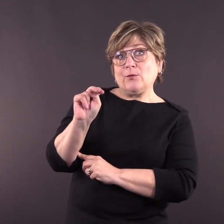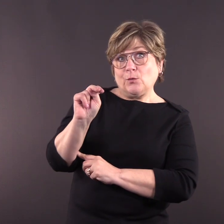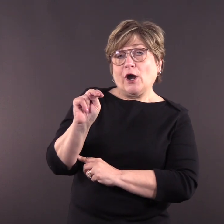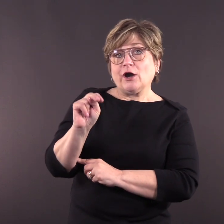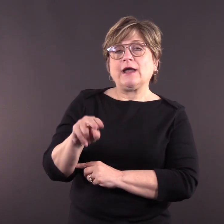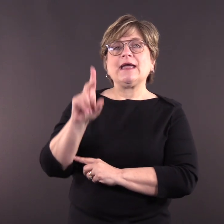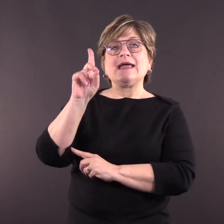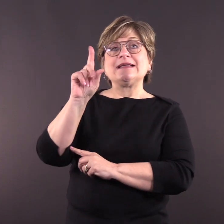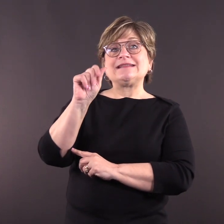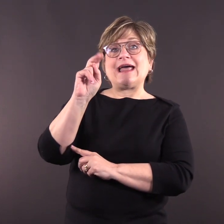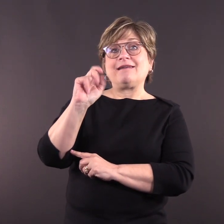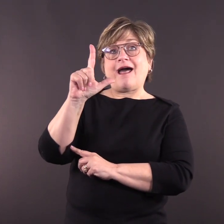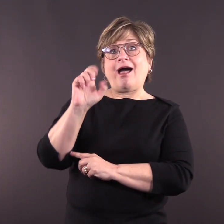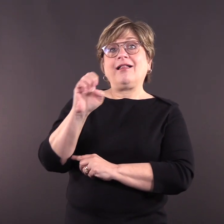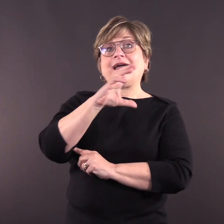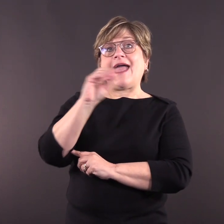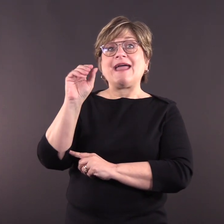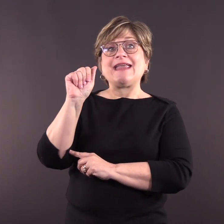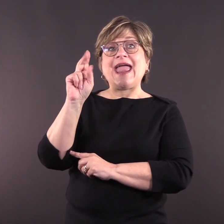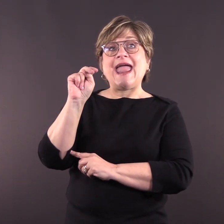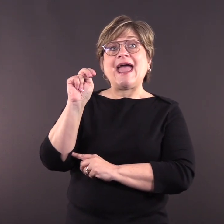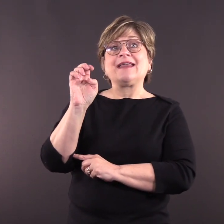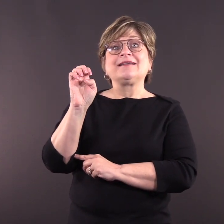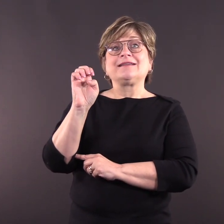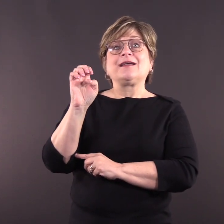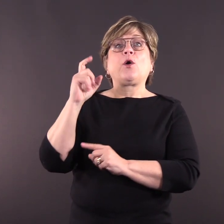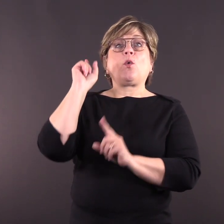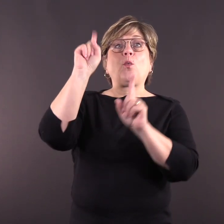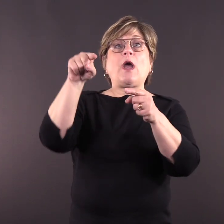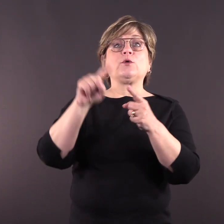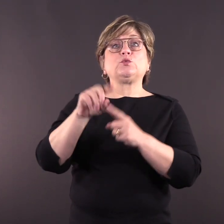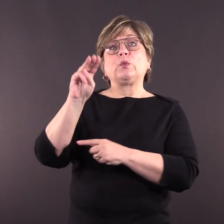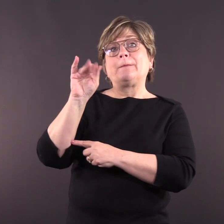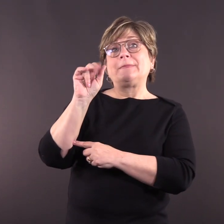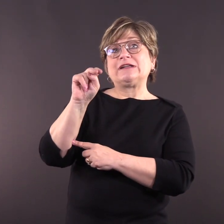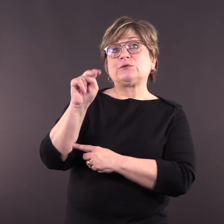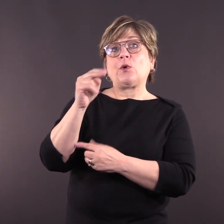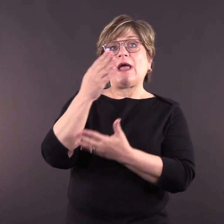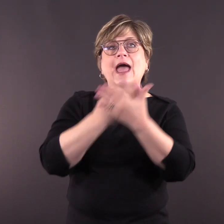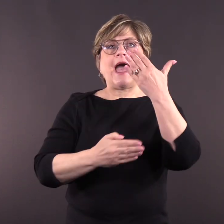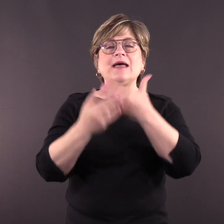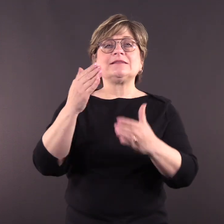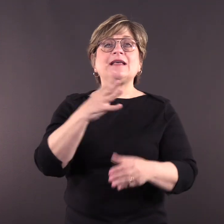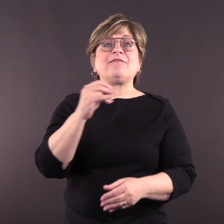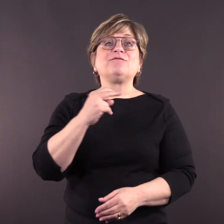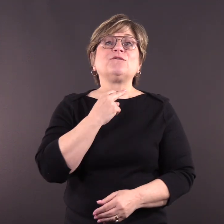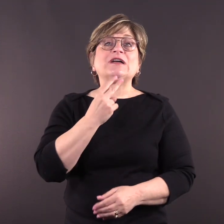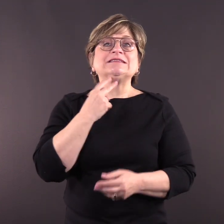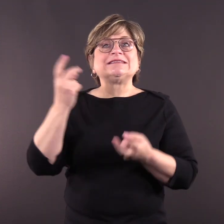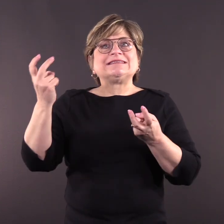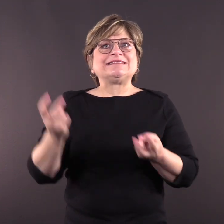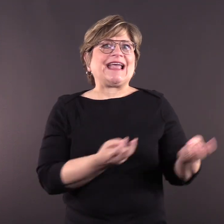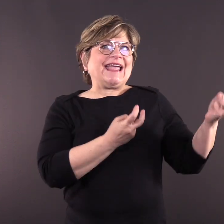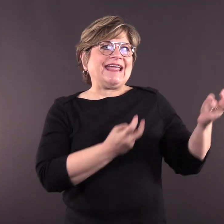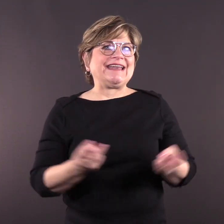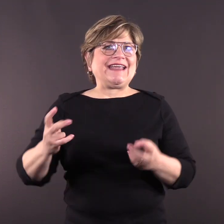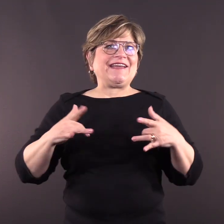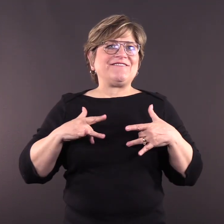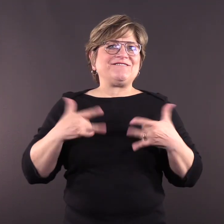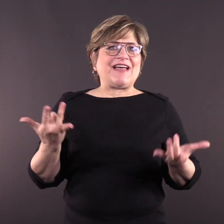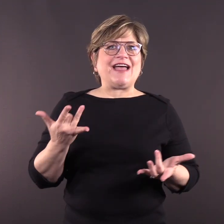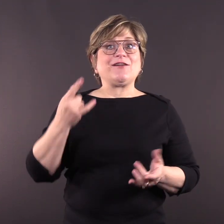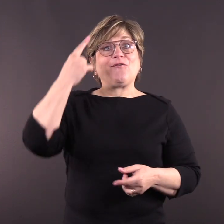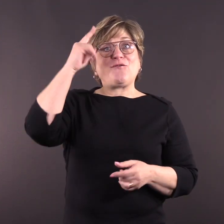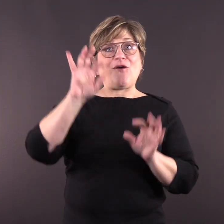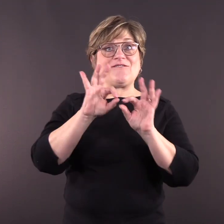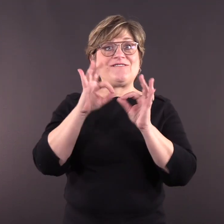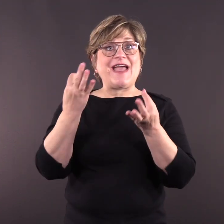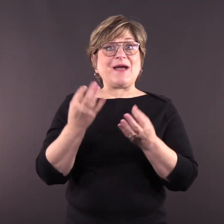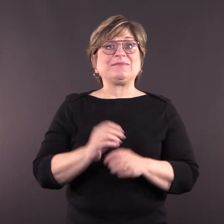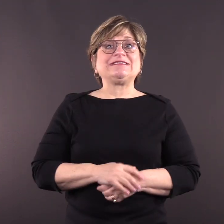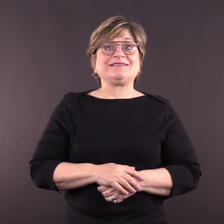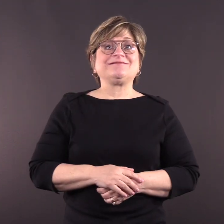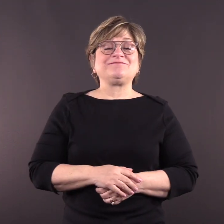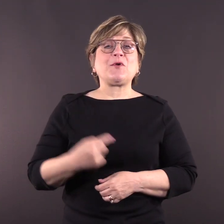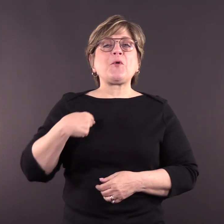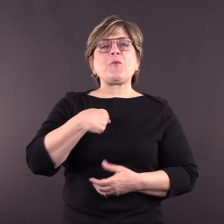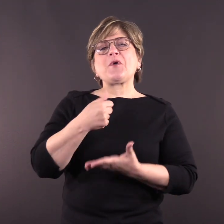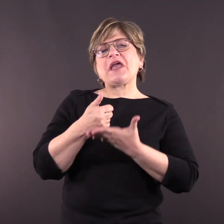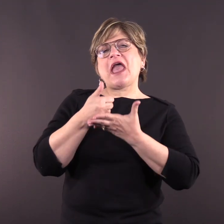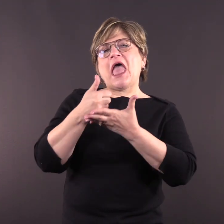In January, Danelle and Anne went to Minnesota Hands & Voices skating event for families where